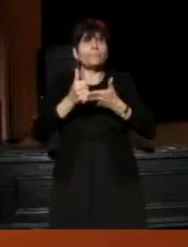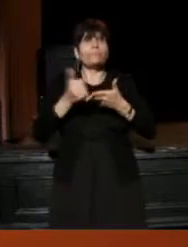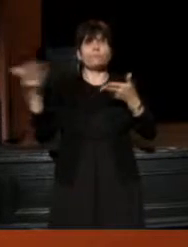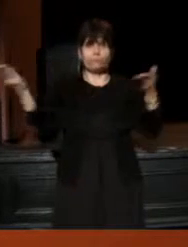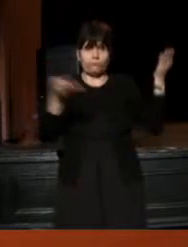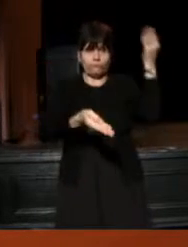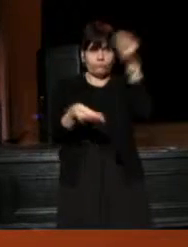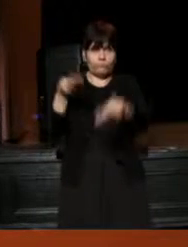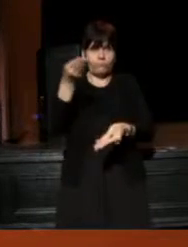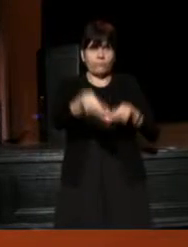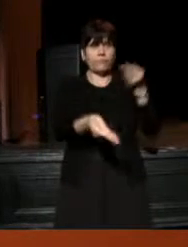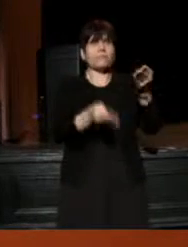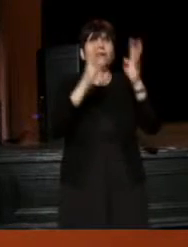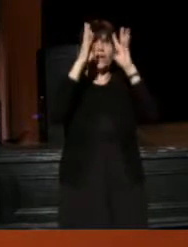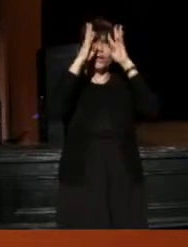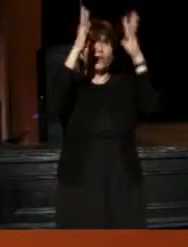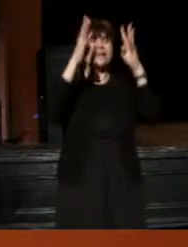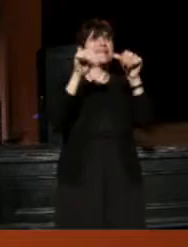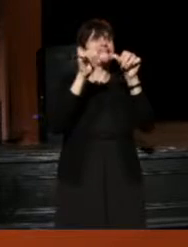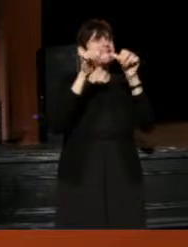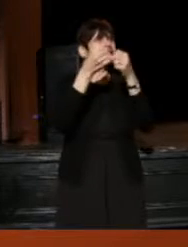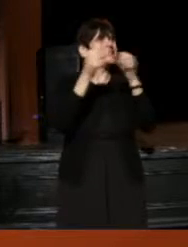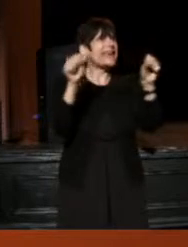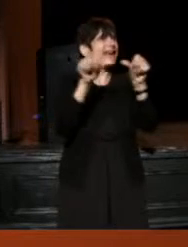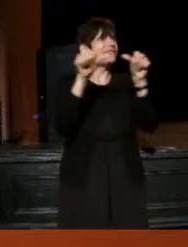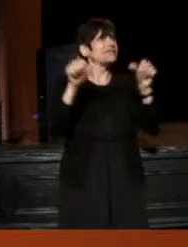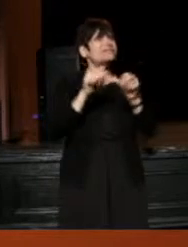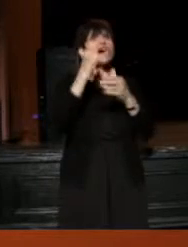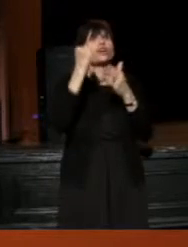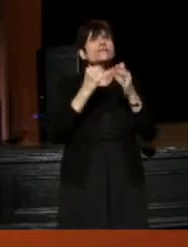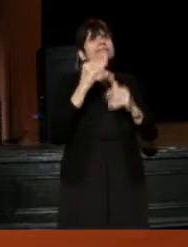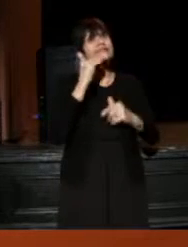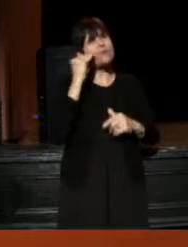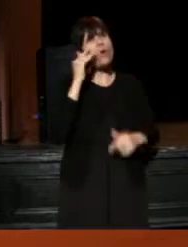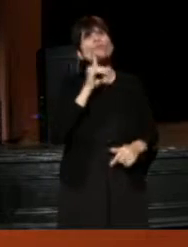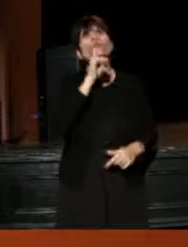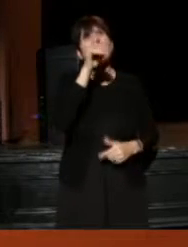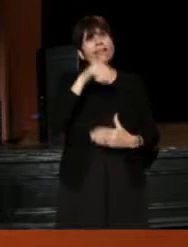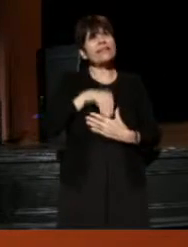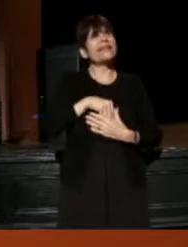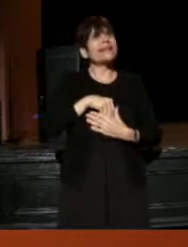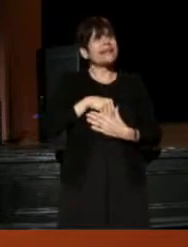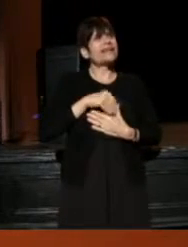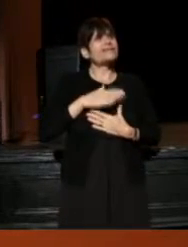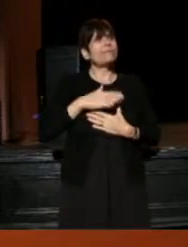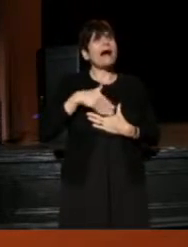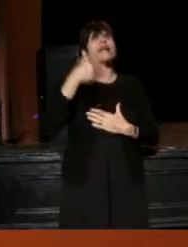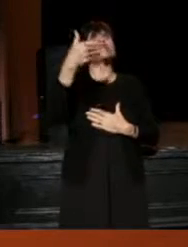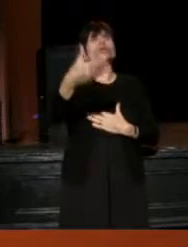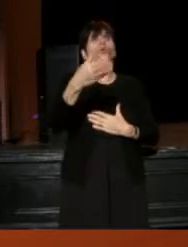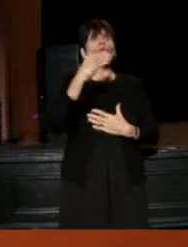the idea of an artistic home truly into my new home, which is Crowded Fire,